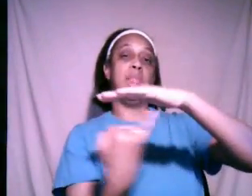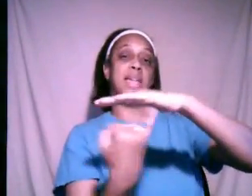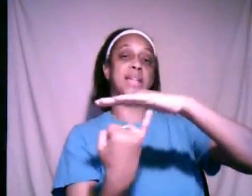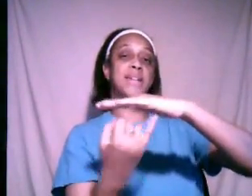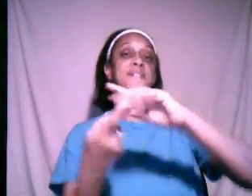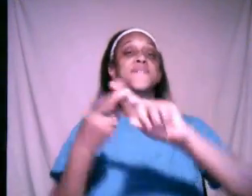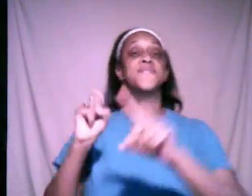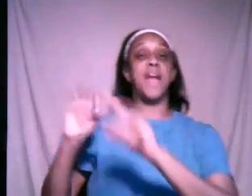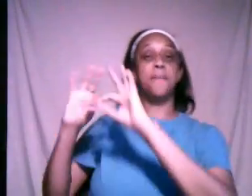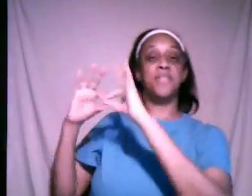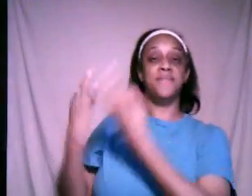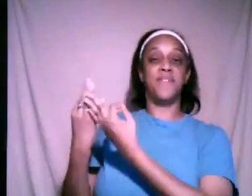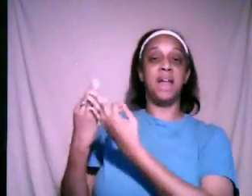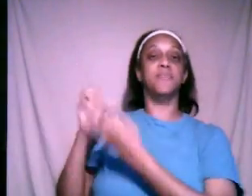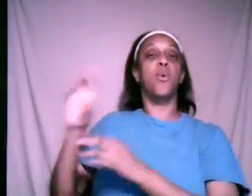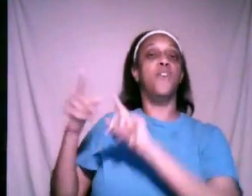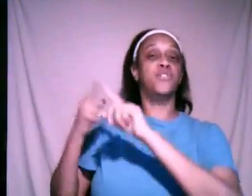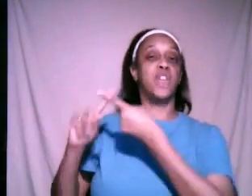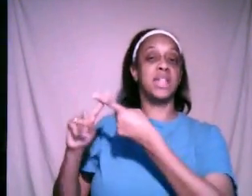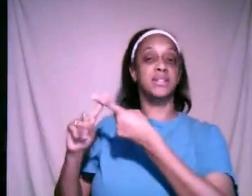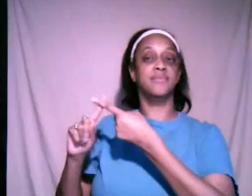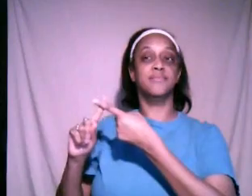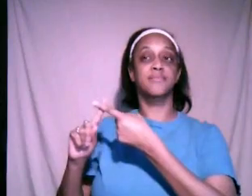you from family or friends.